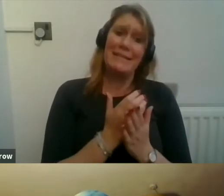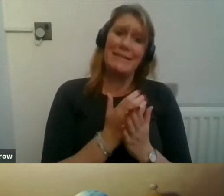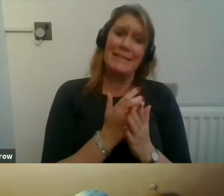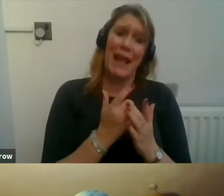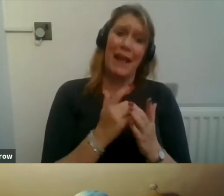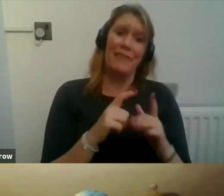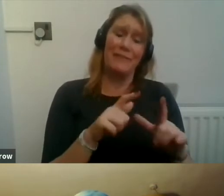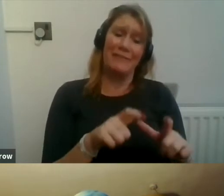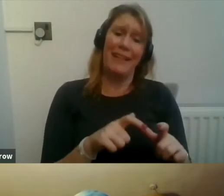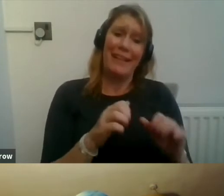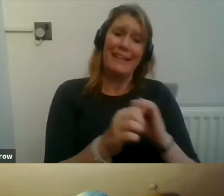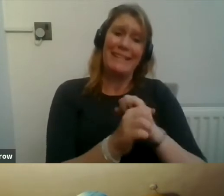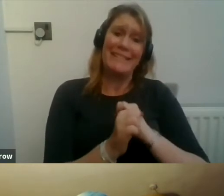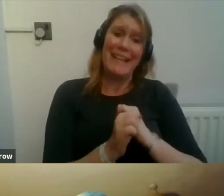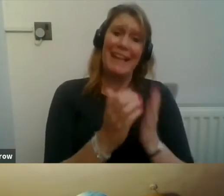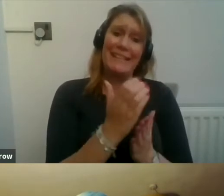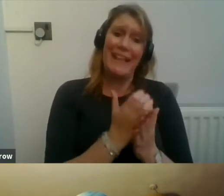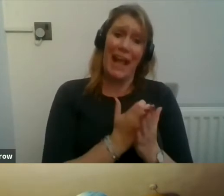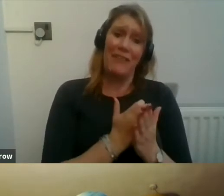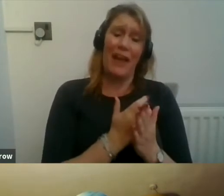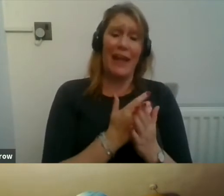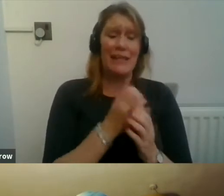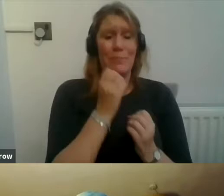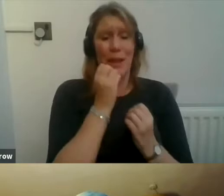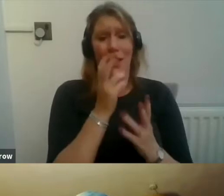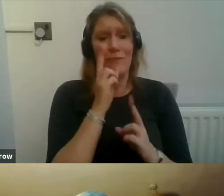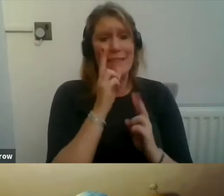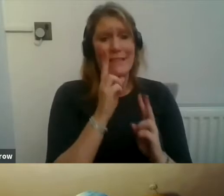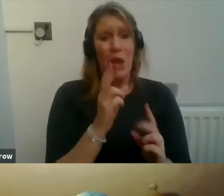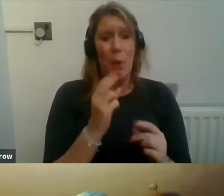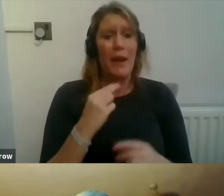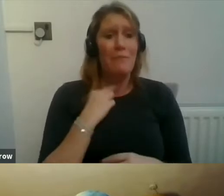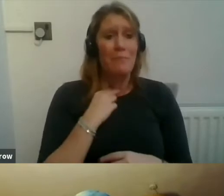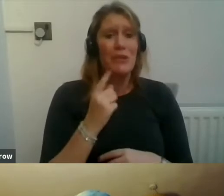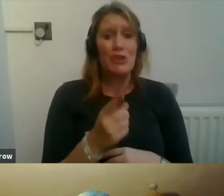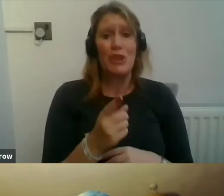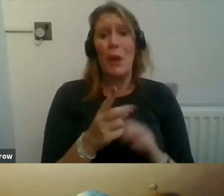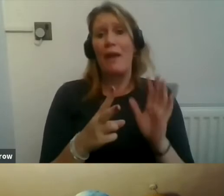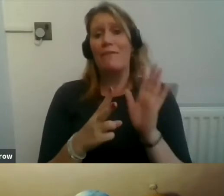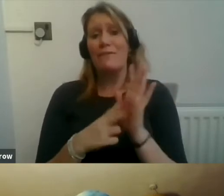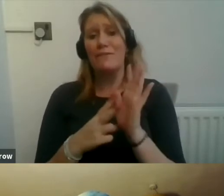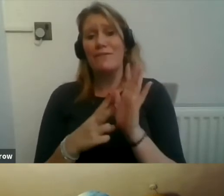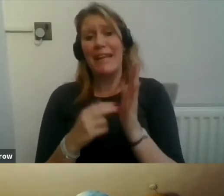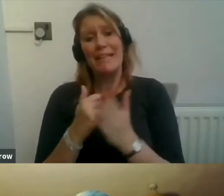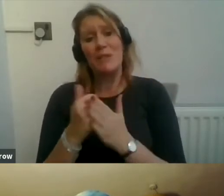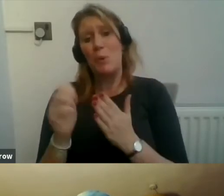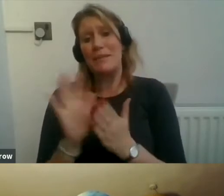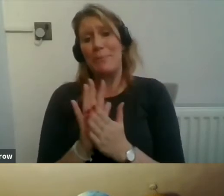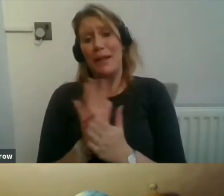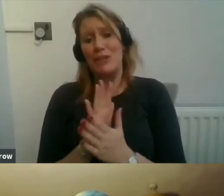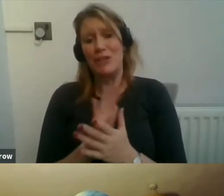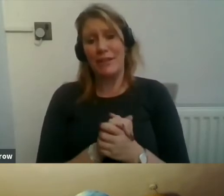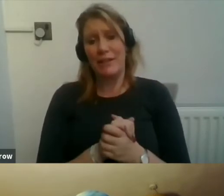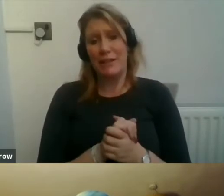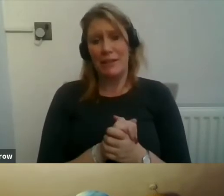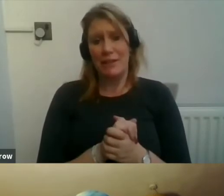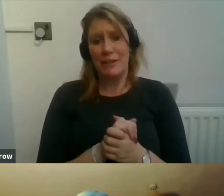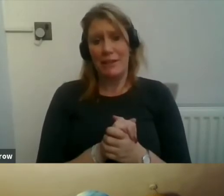friend and I have missed you and Vici, always a pleasure. Thank goodness for things like